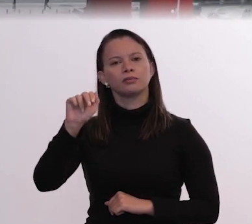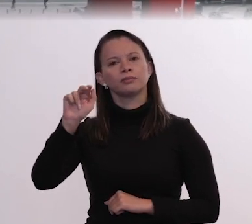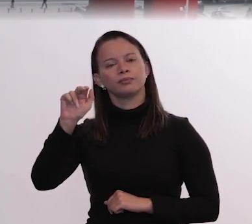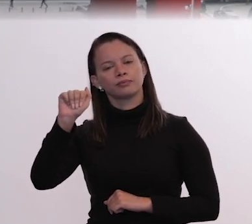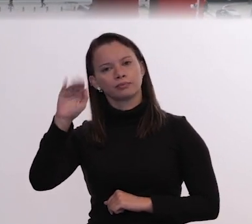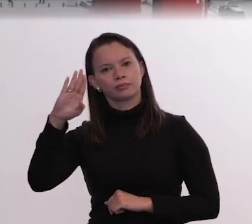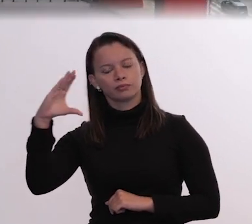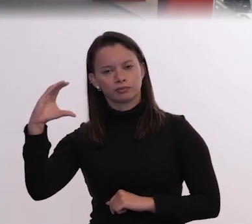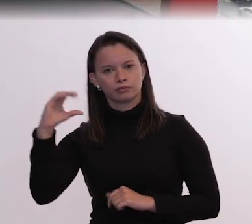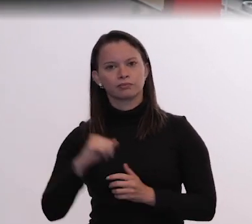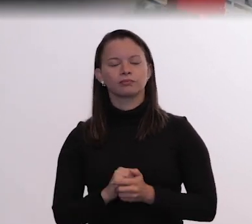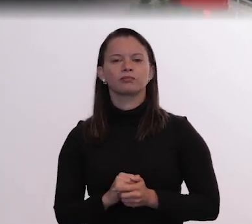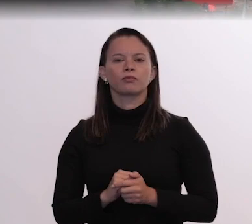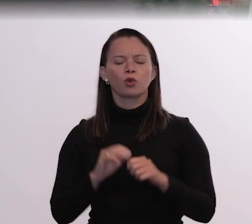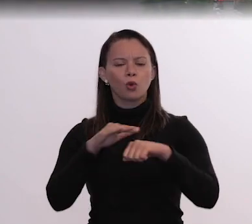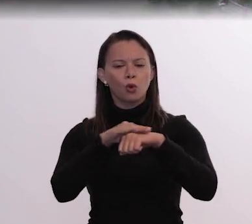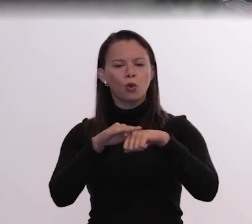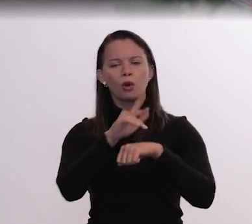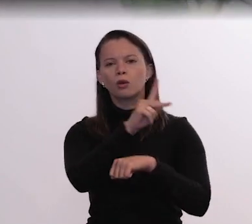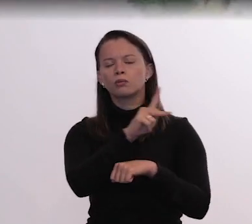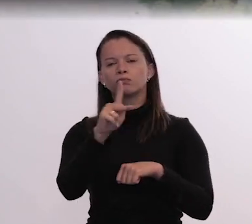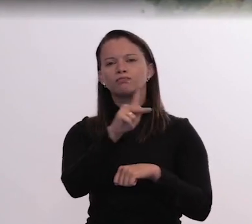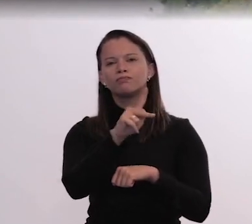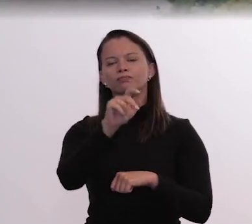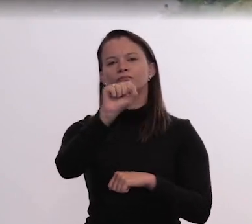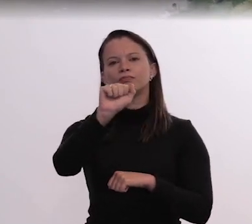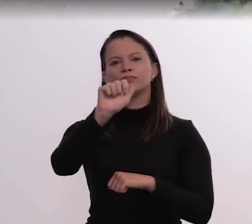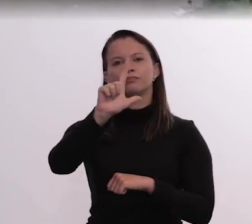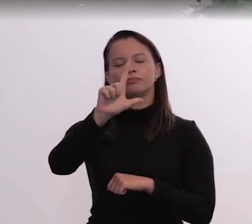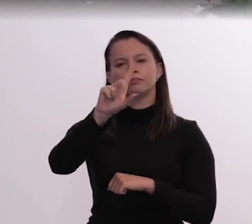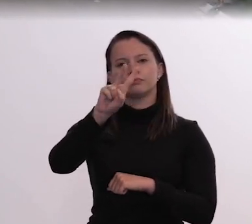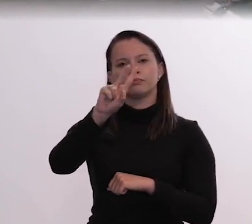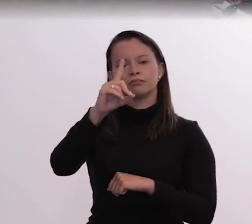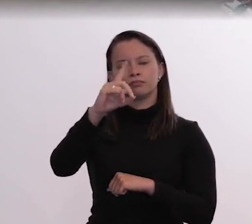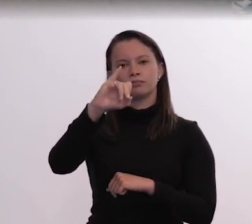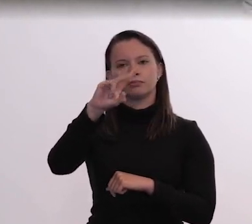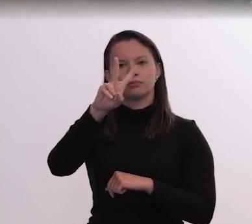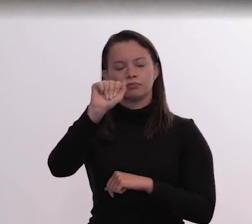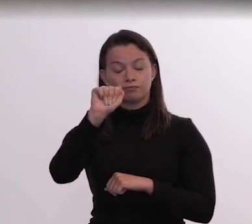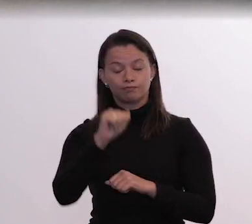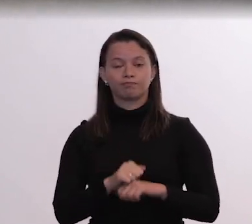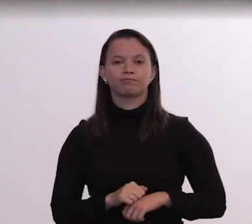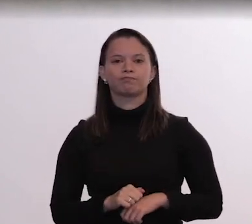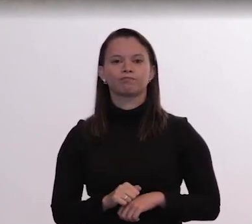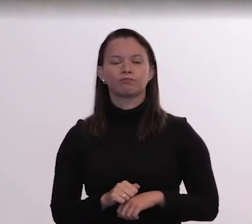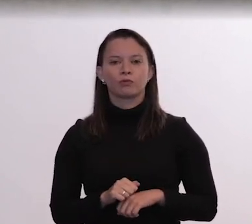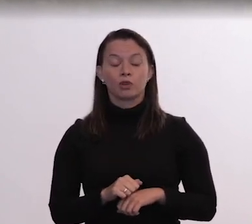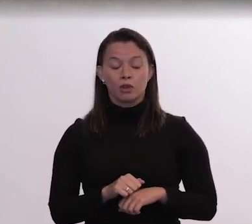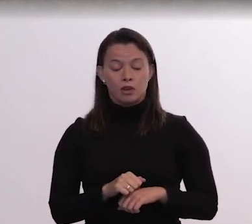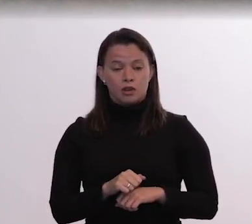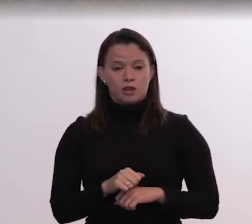from the School of Medicine and School of Public Health of the University of São Paulo. Today, our topic is the street, we will talk about